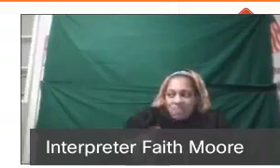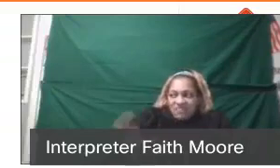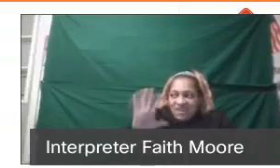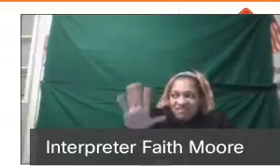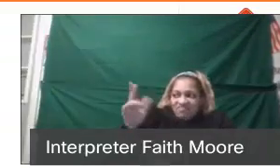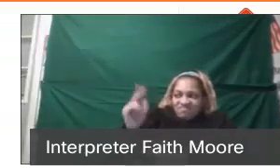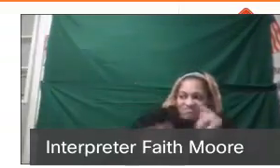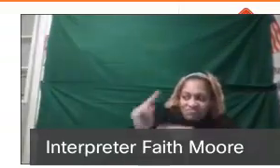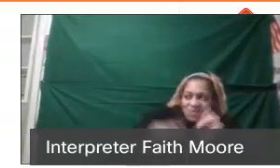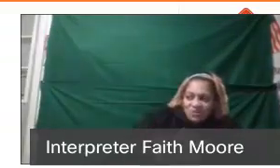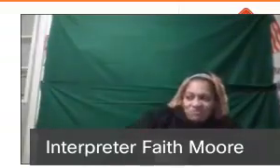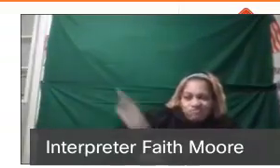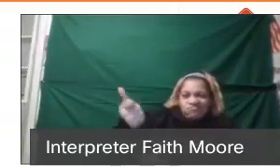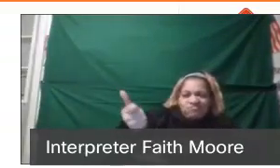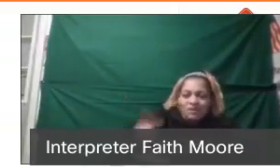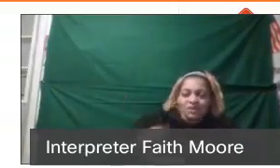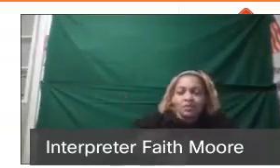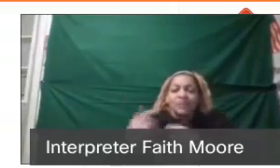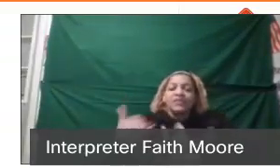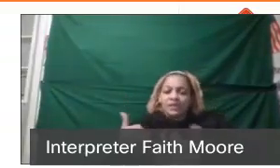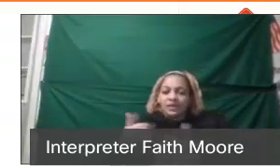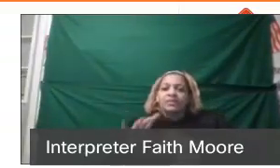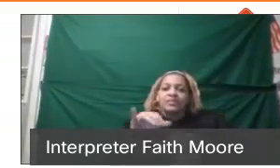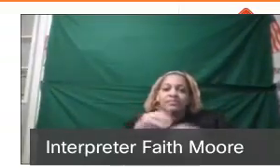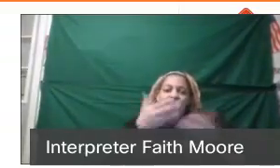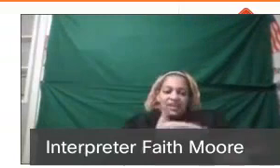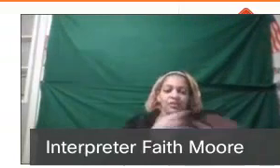Do they I'll just ask you a few questions.